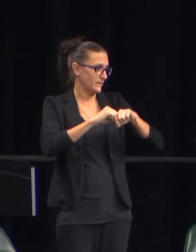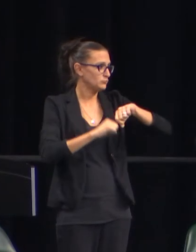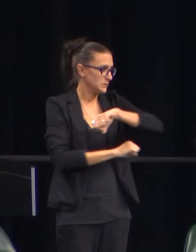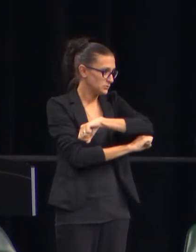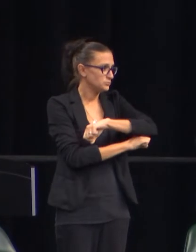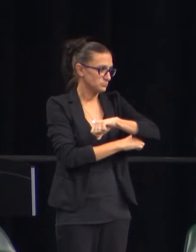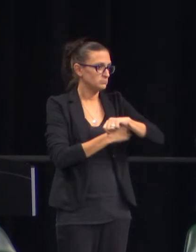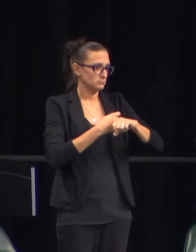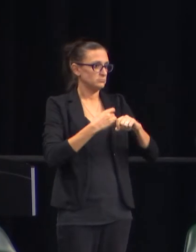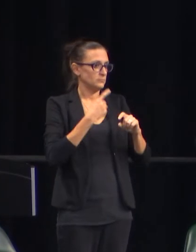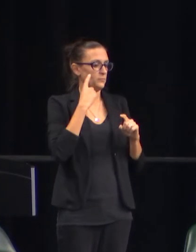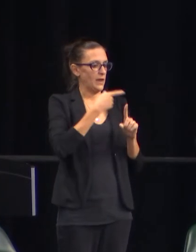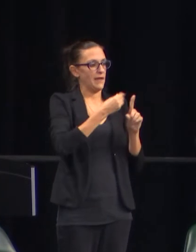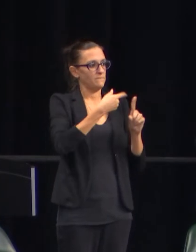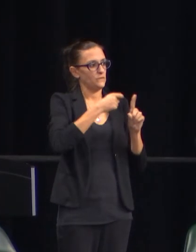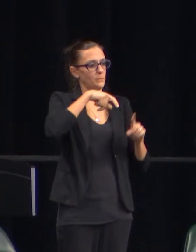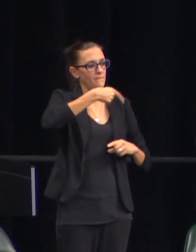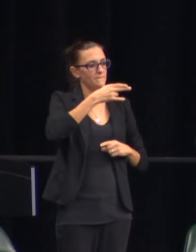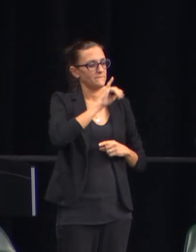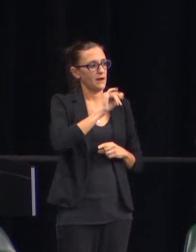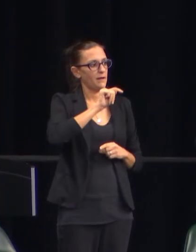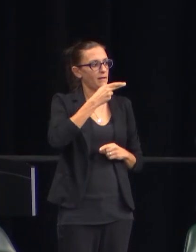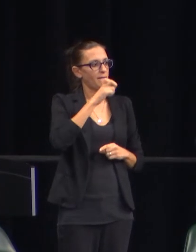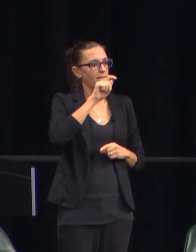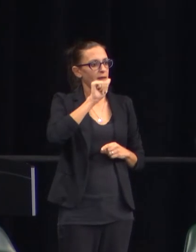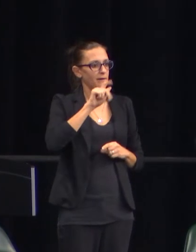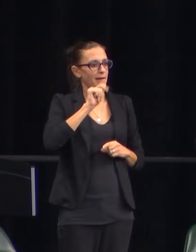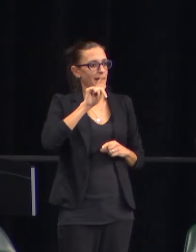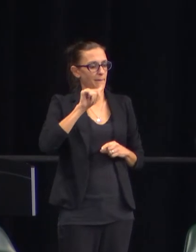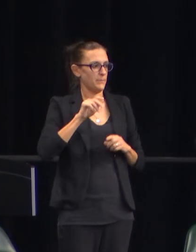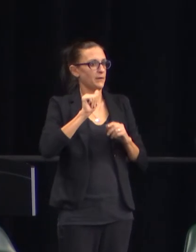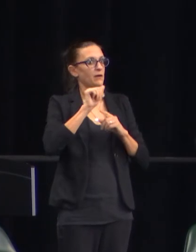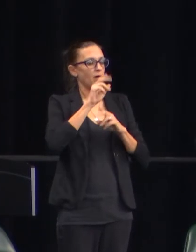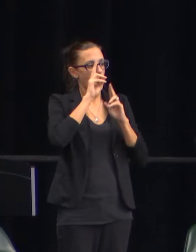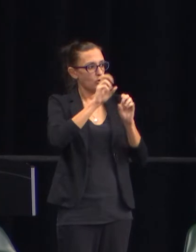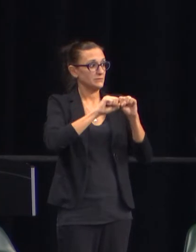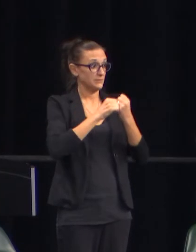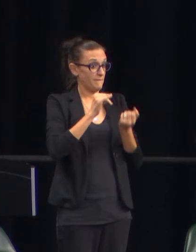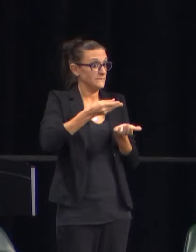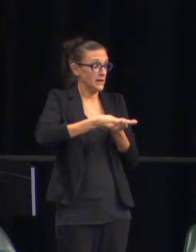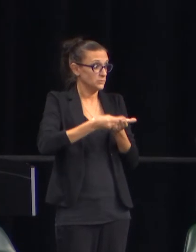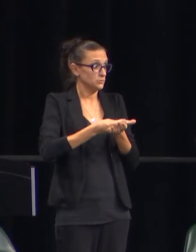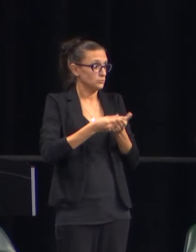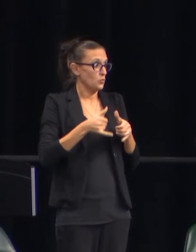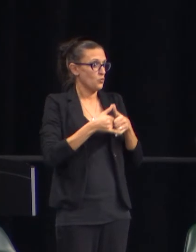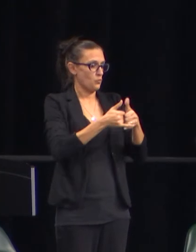and from Phi Theta Kappa Honor Society. These financial awards helped Yessica achieve her goal